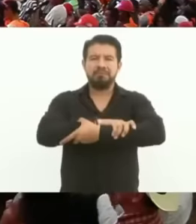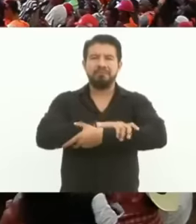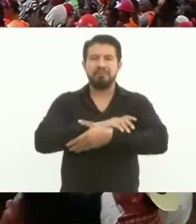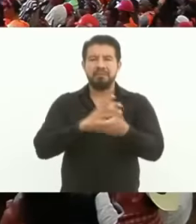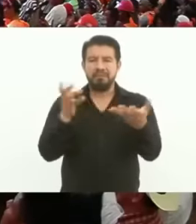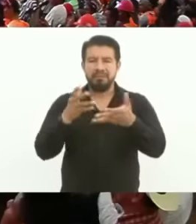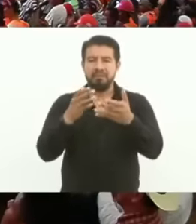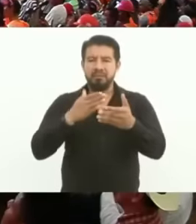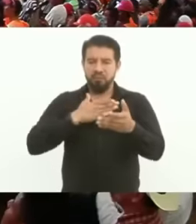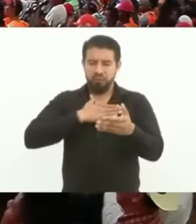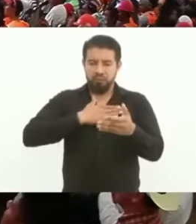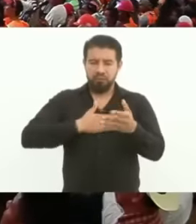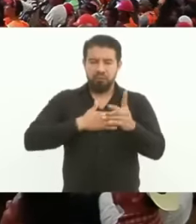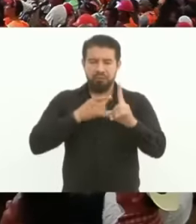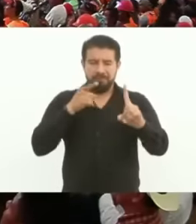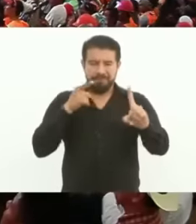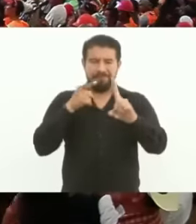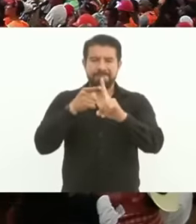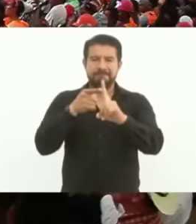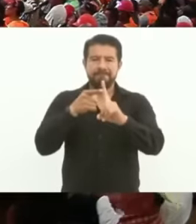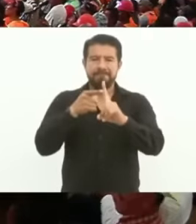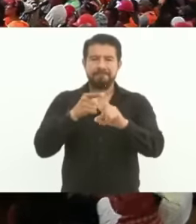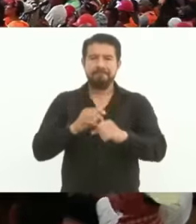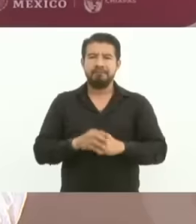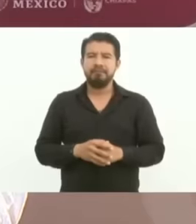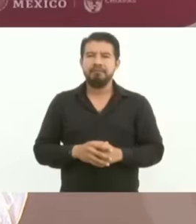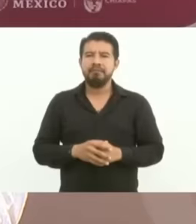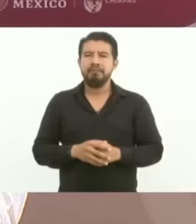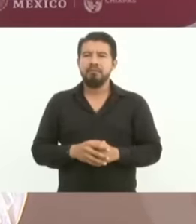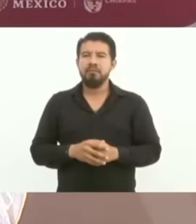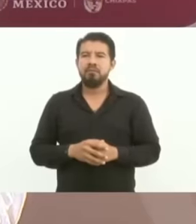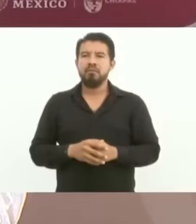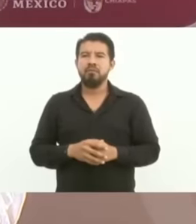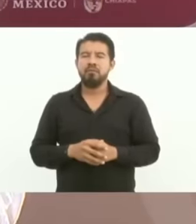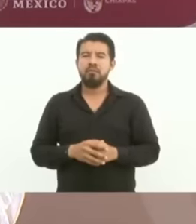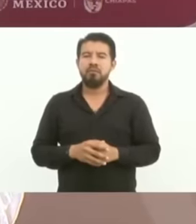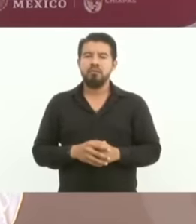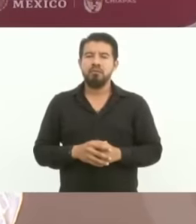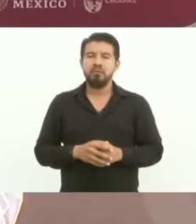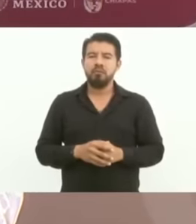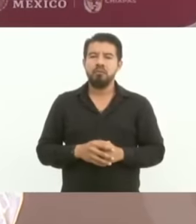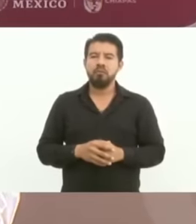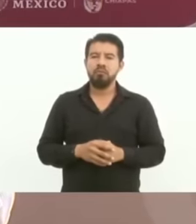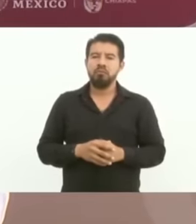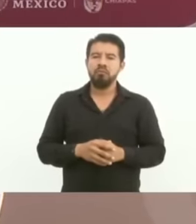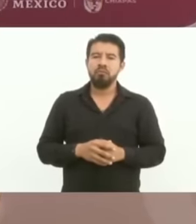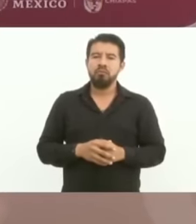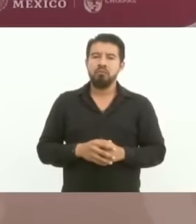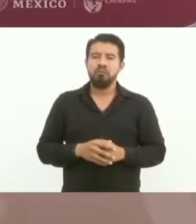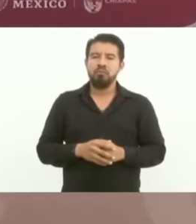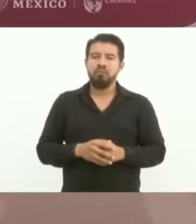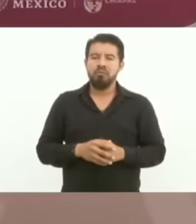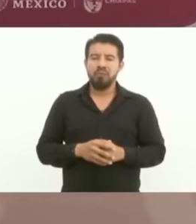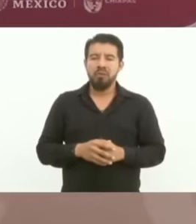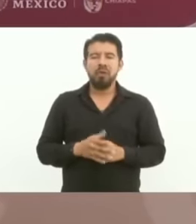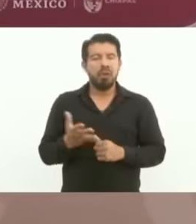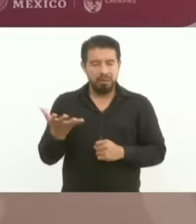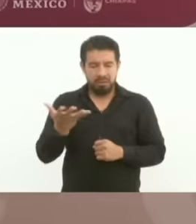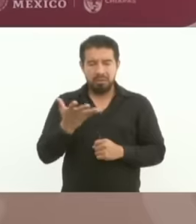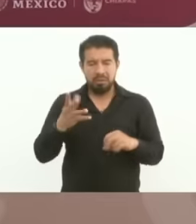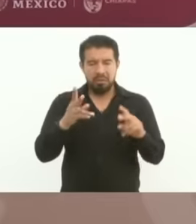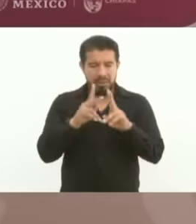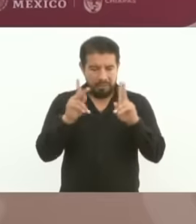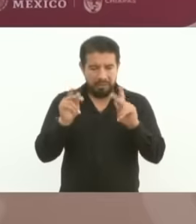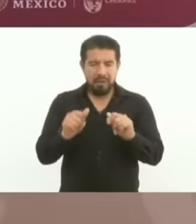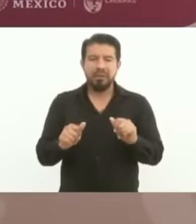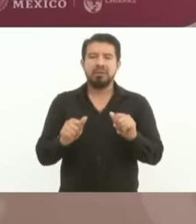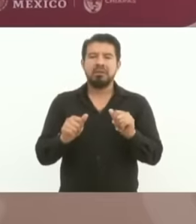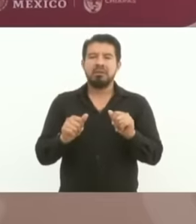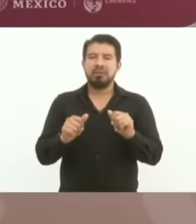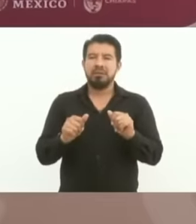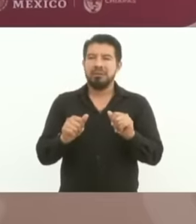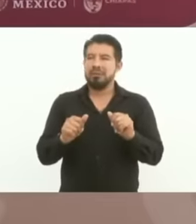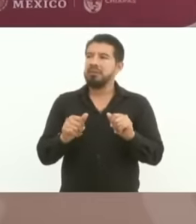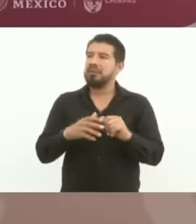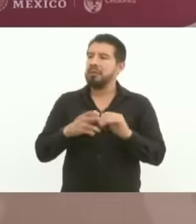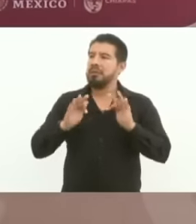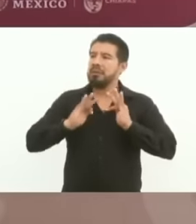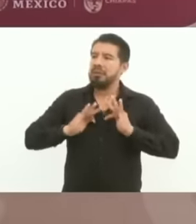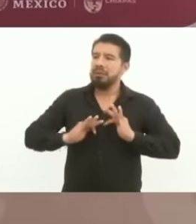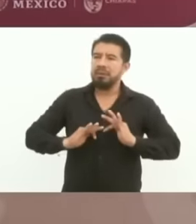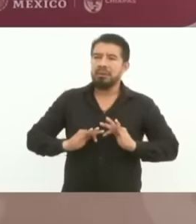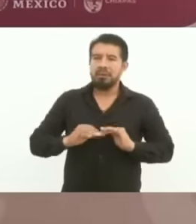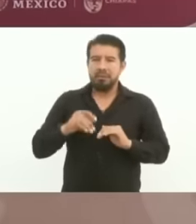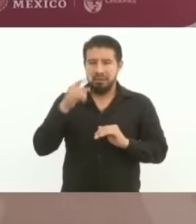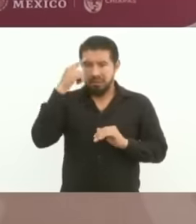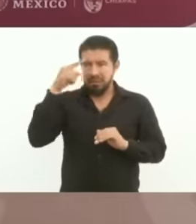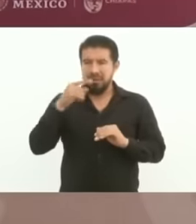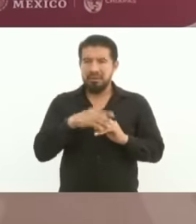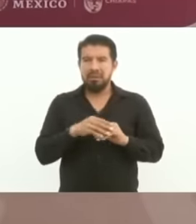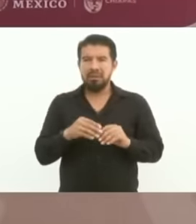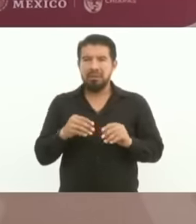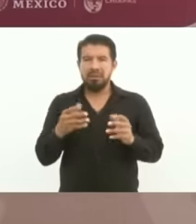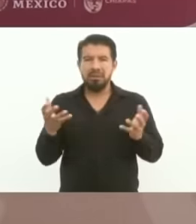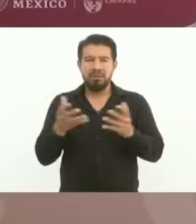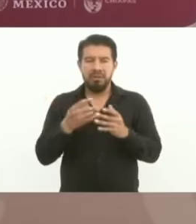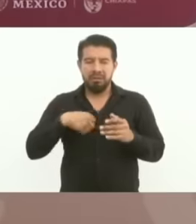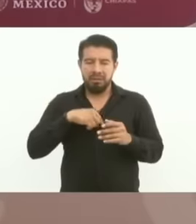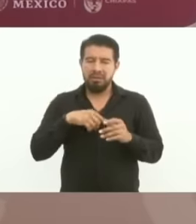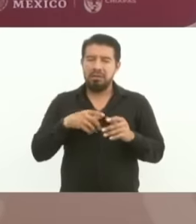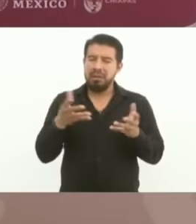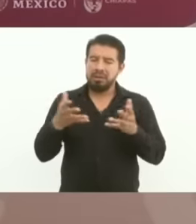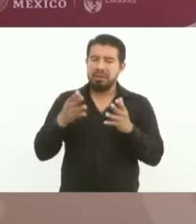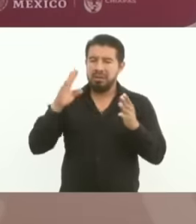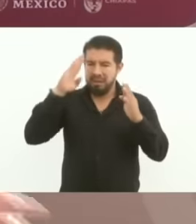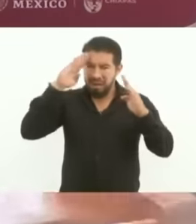justice for eh peace for tranquility yes, transforming along the path of Concordia So